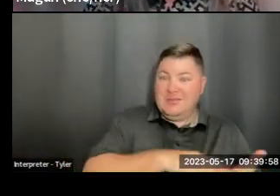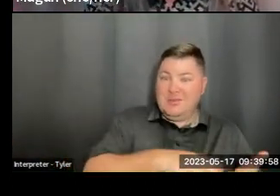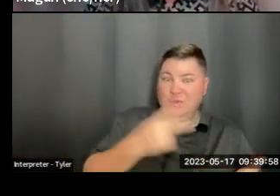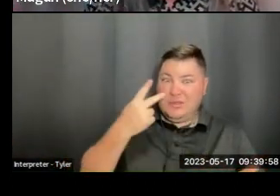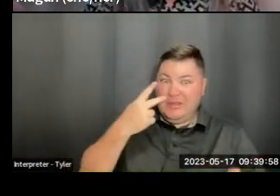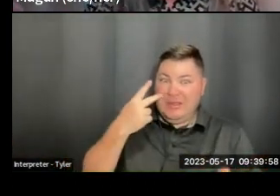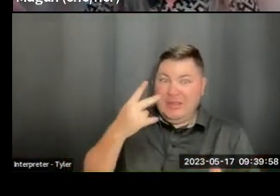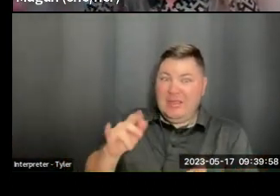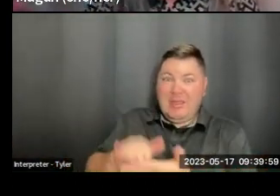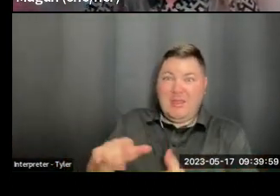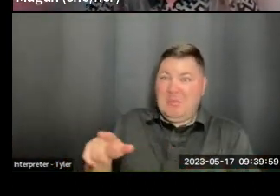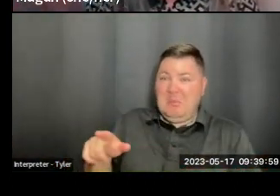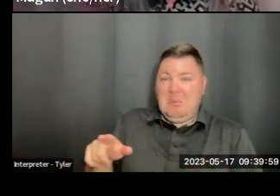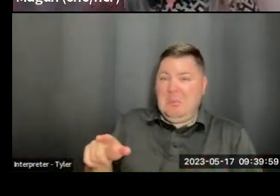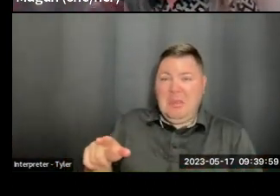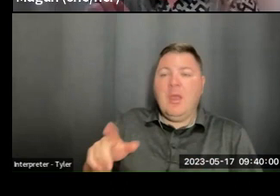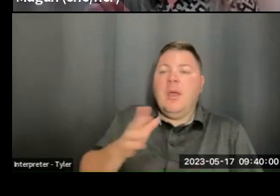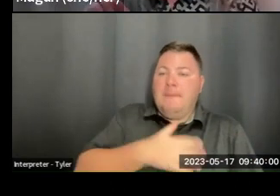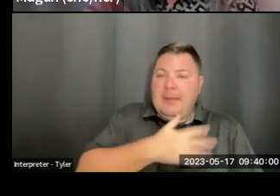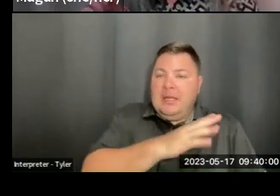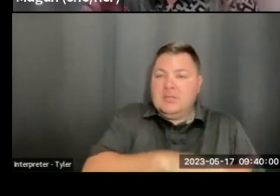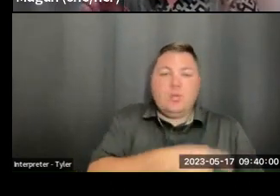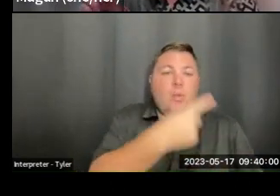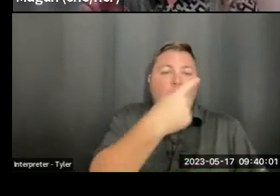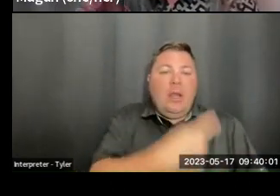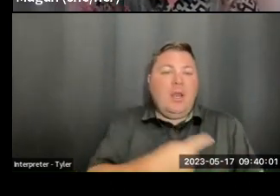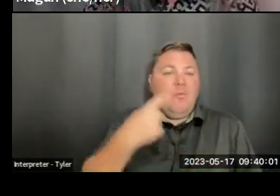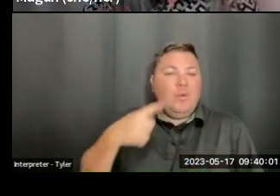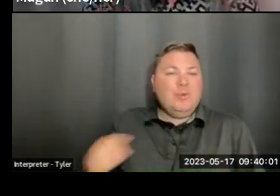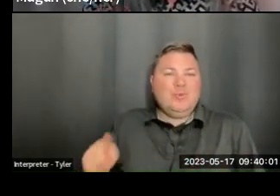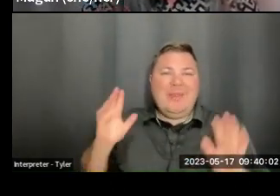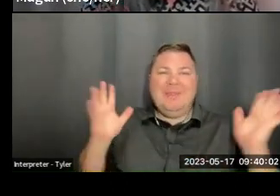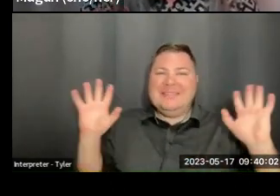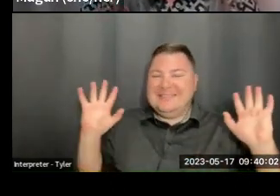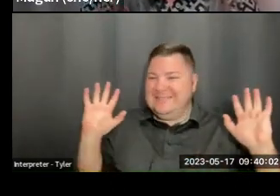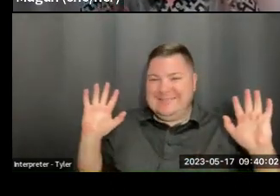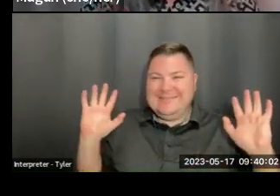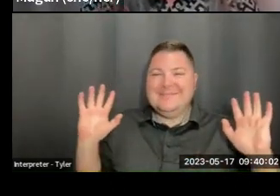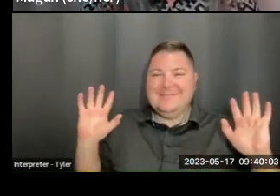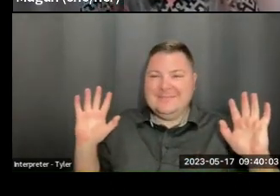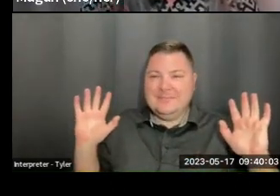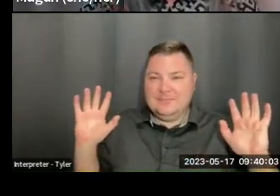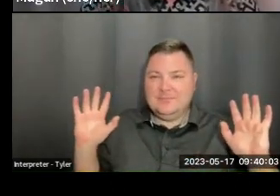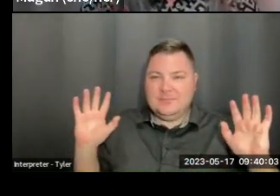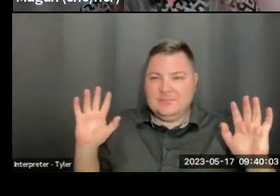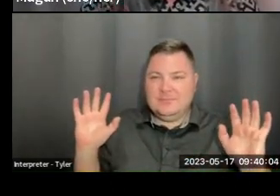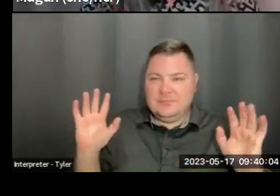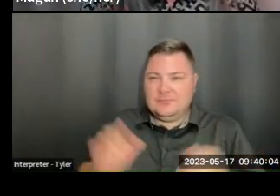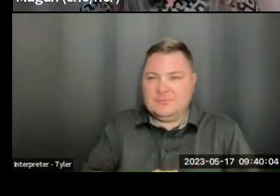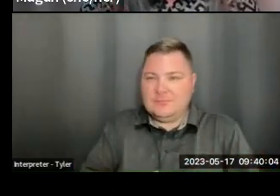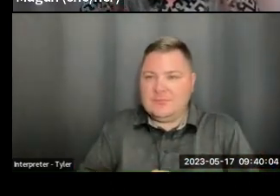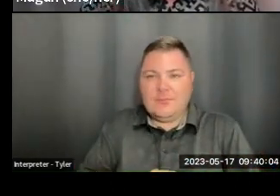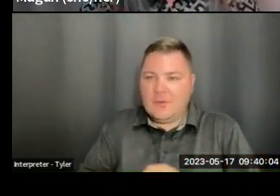your show, I'm not basing my schedule on your five week run of your show.